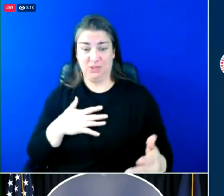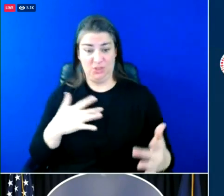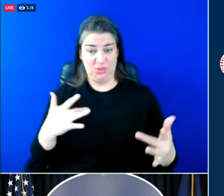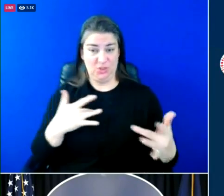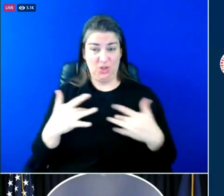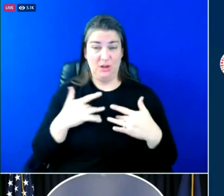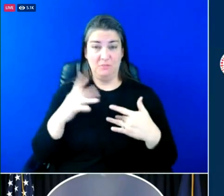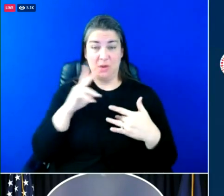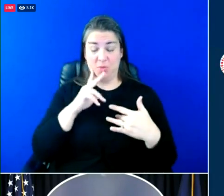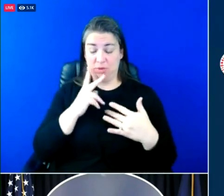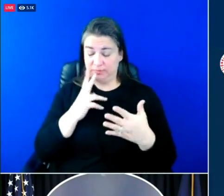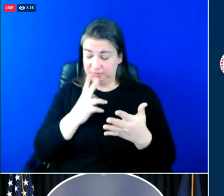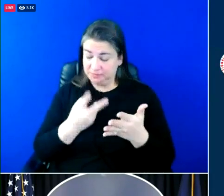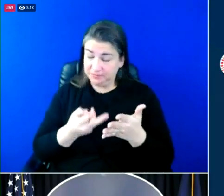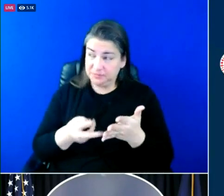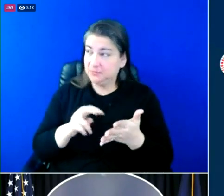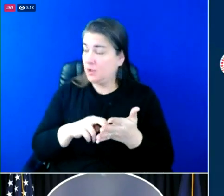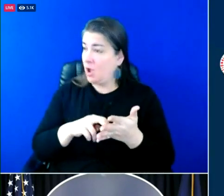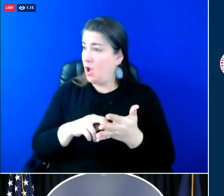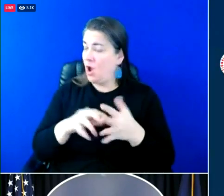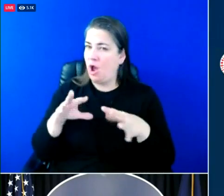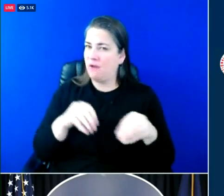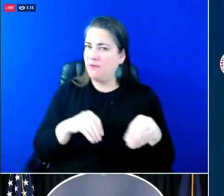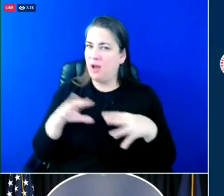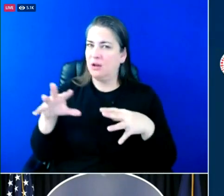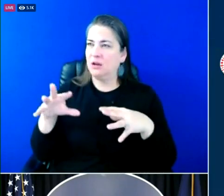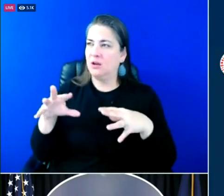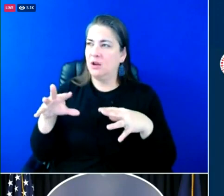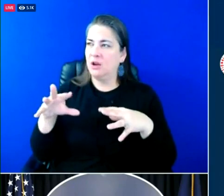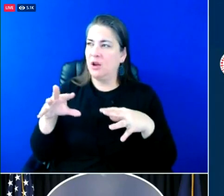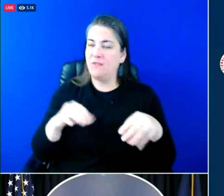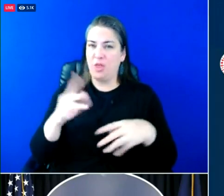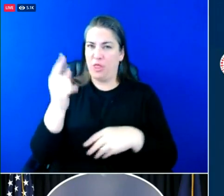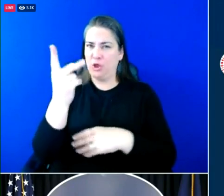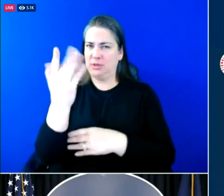have sporadic outages on Thursday morning. So please be aware of that.